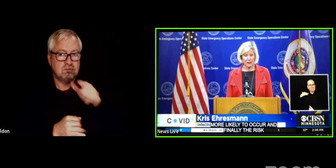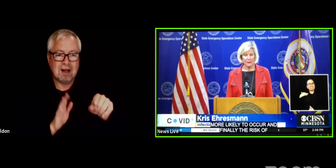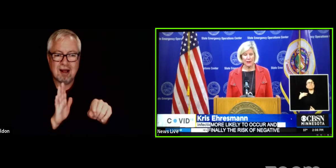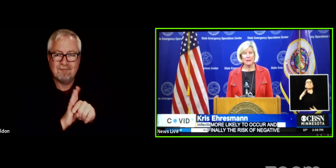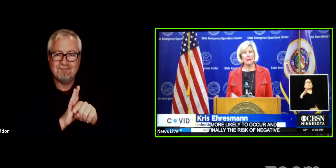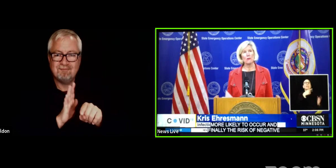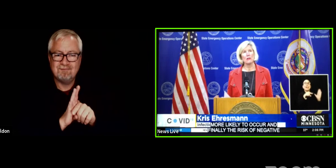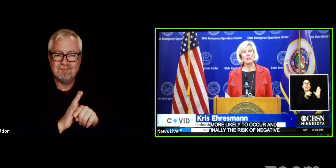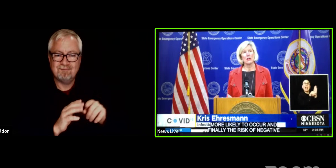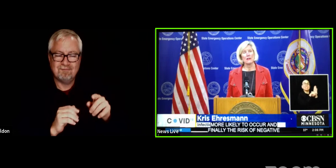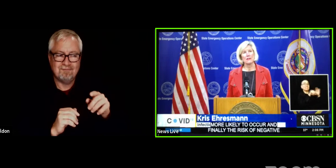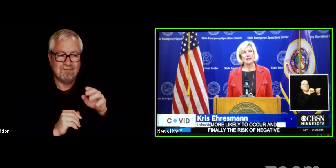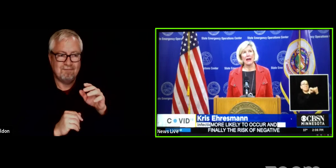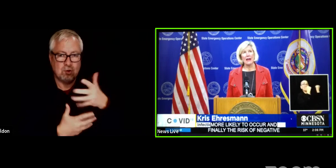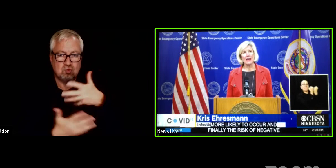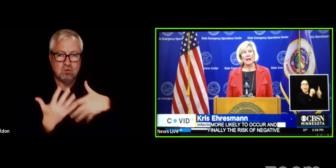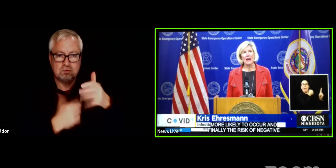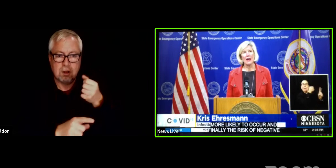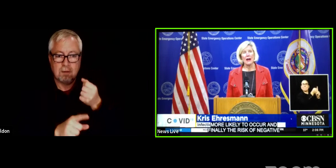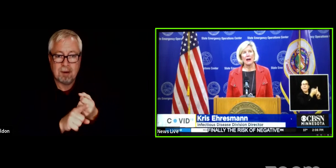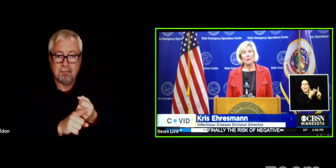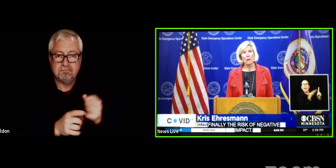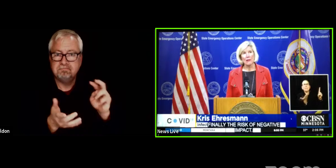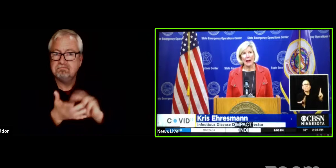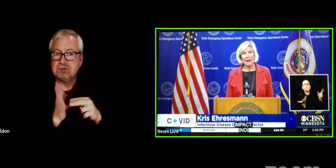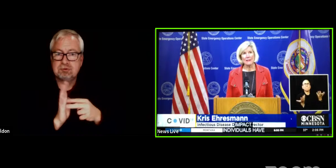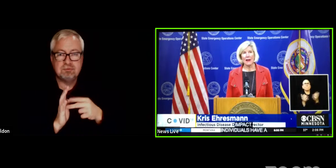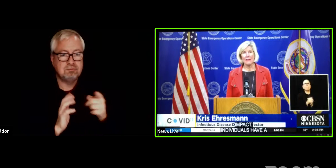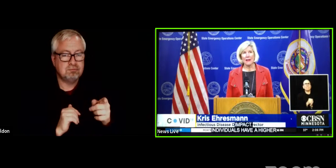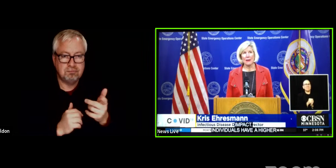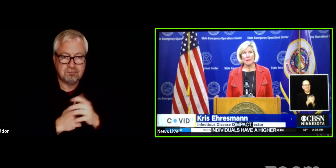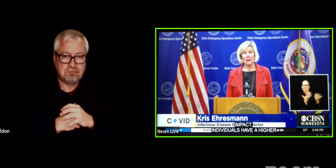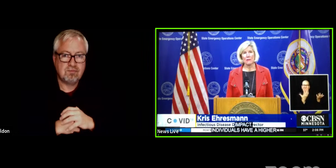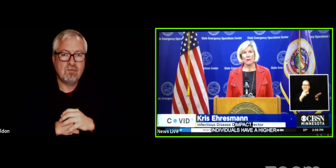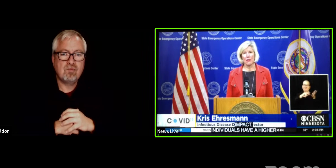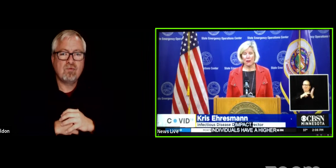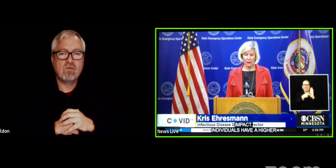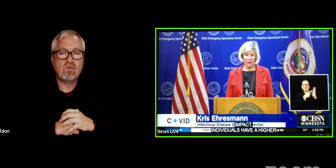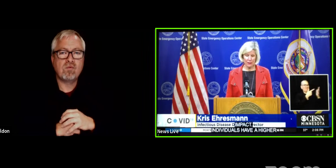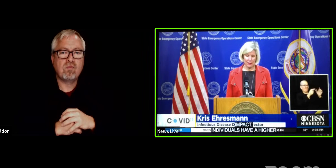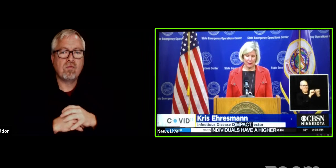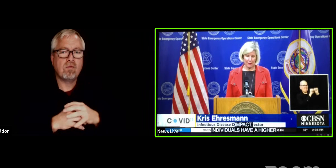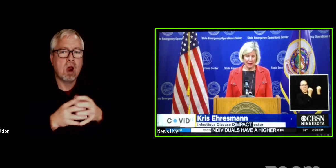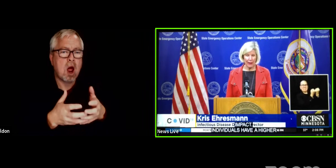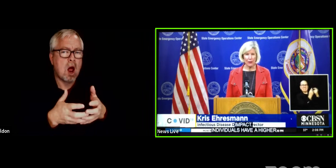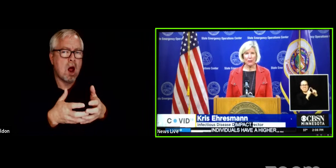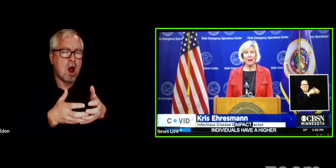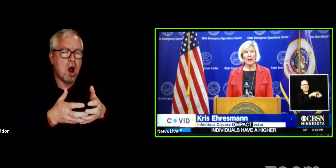EXTENT AT WHICH SOCIETY RELIES ON THEM FOR THEIR HEALTH.